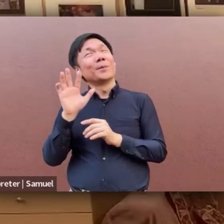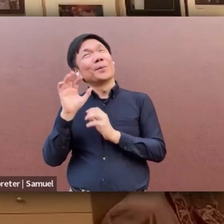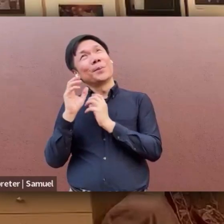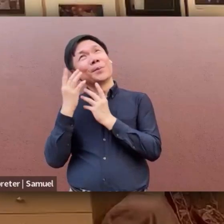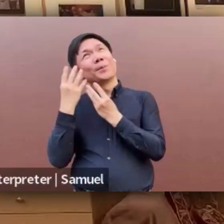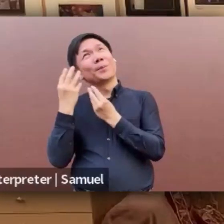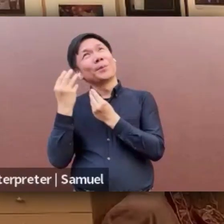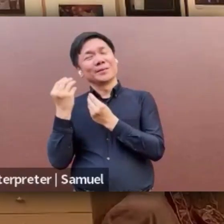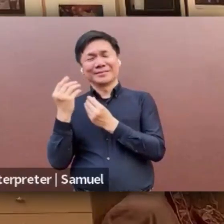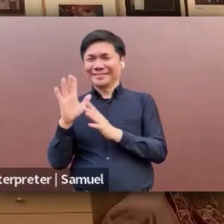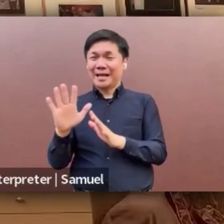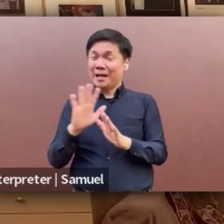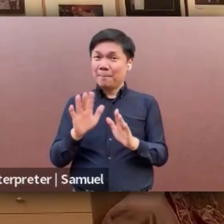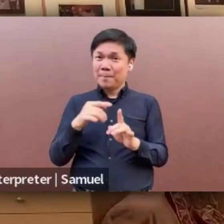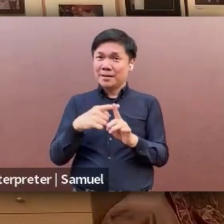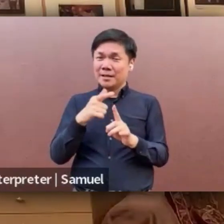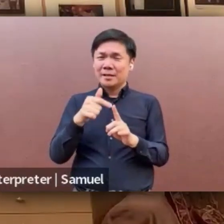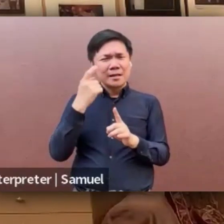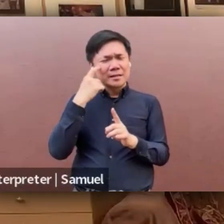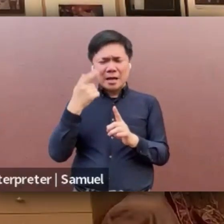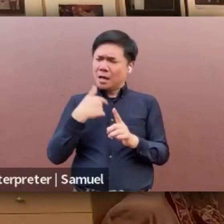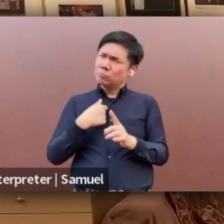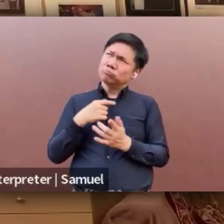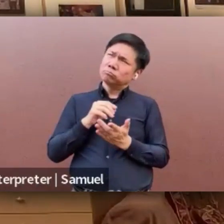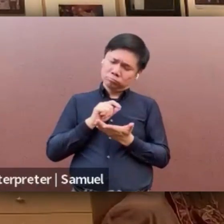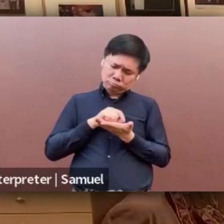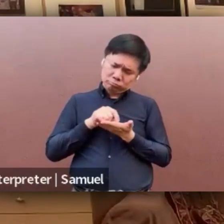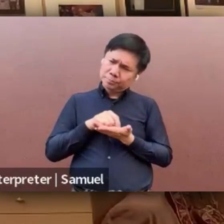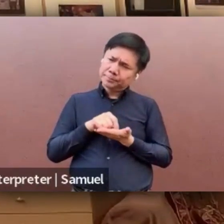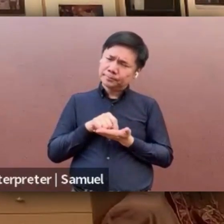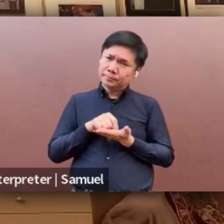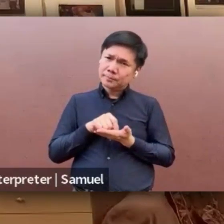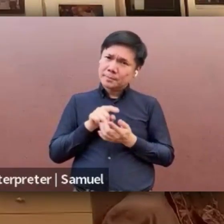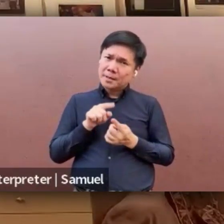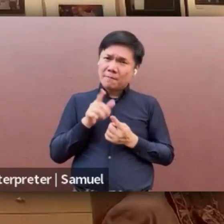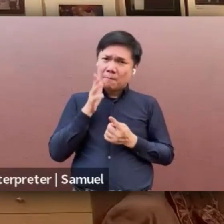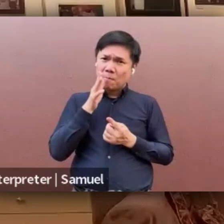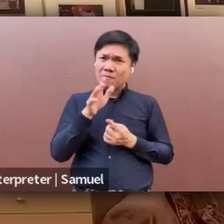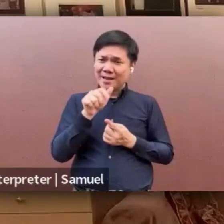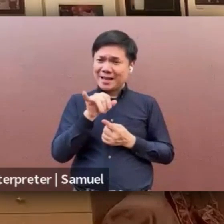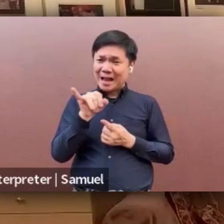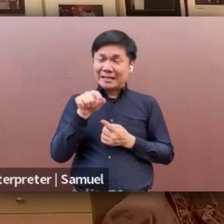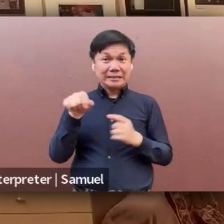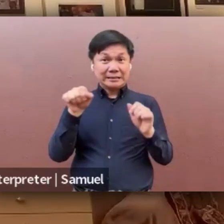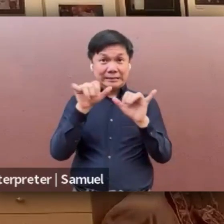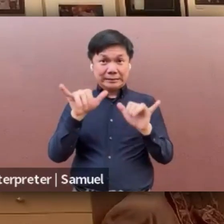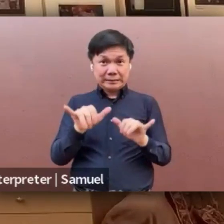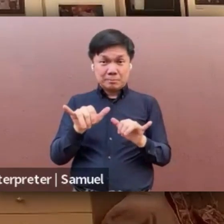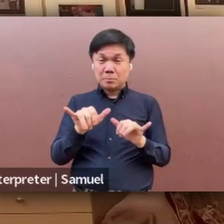As you were talking, I was writing a note to myself about the possibility of having an AI